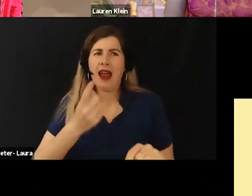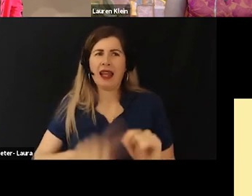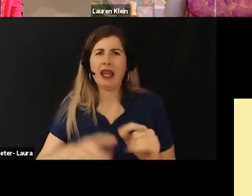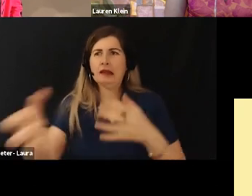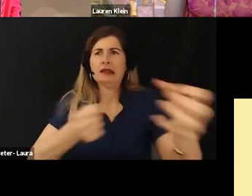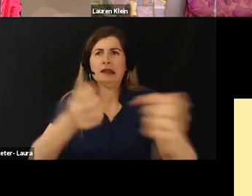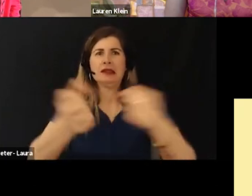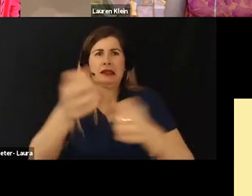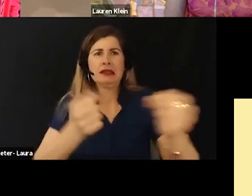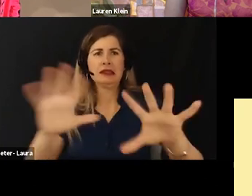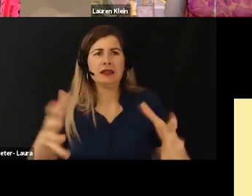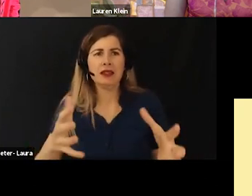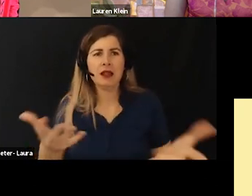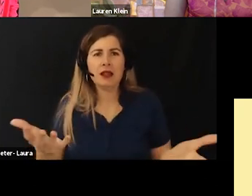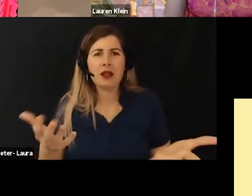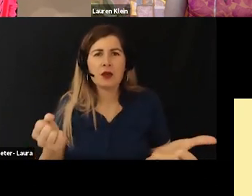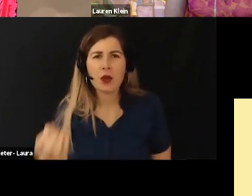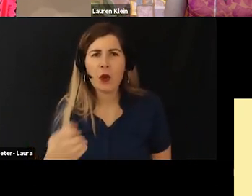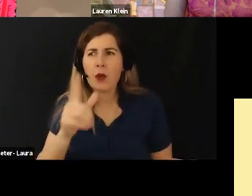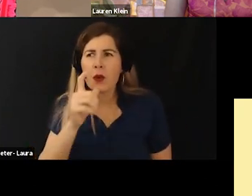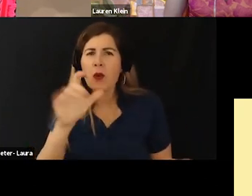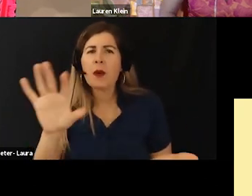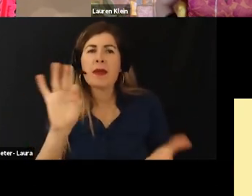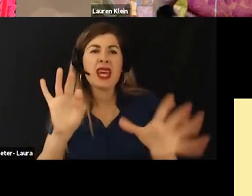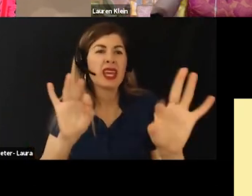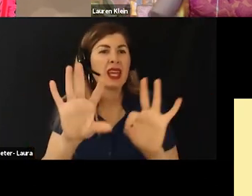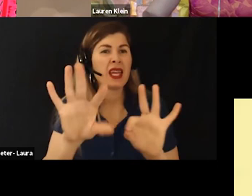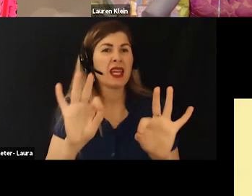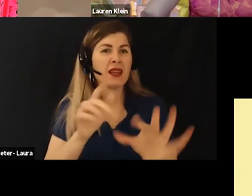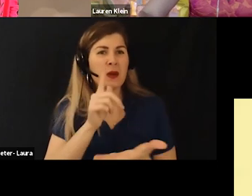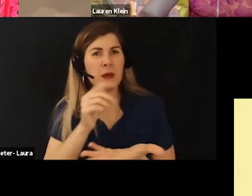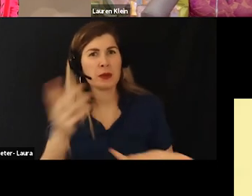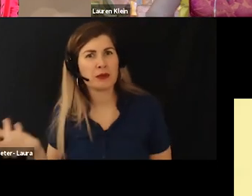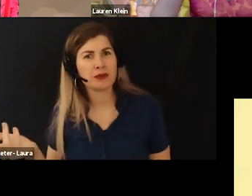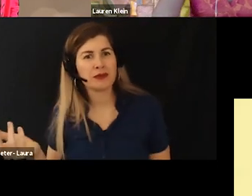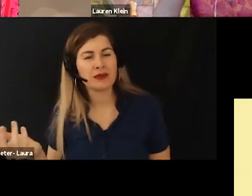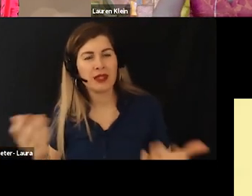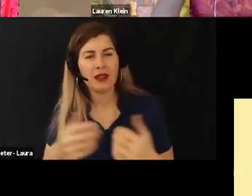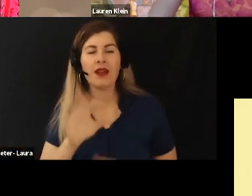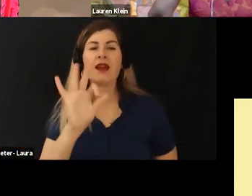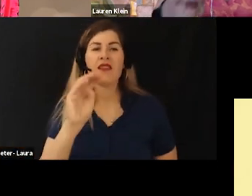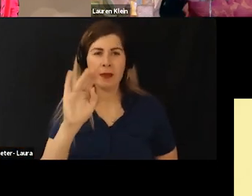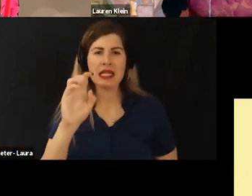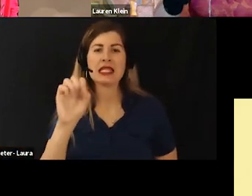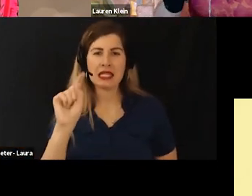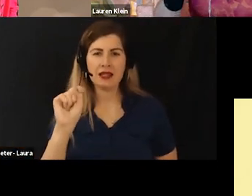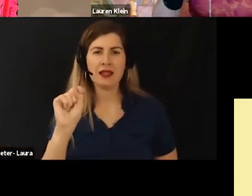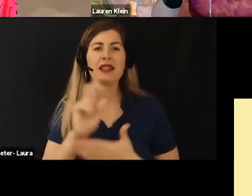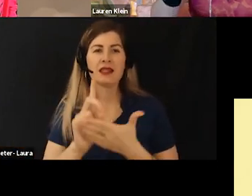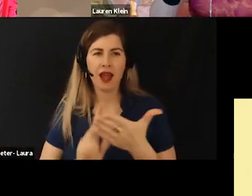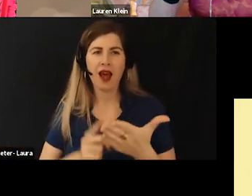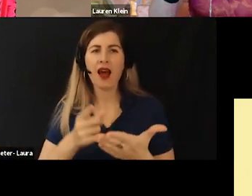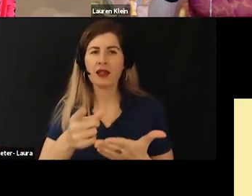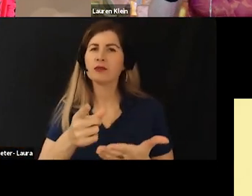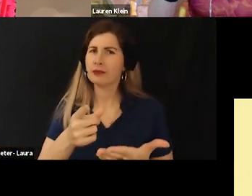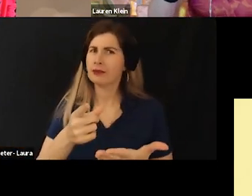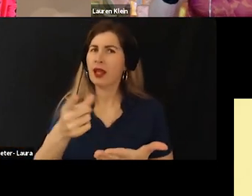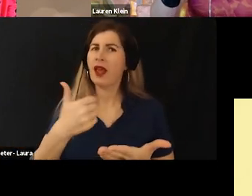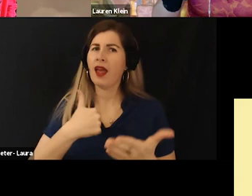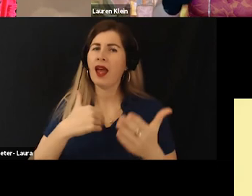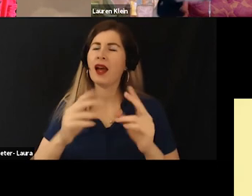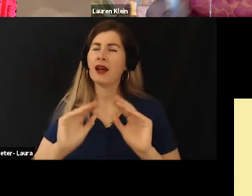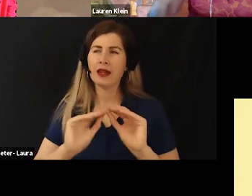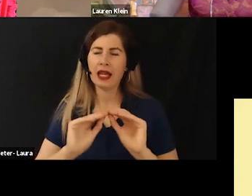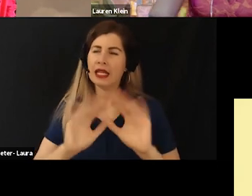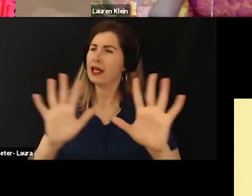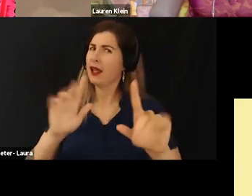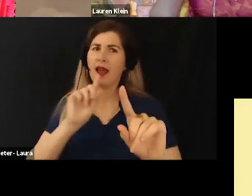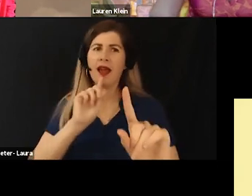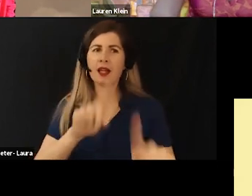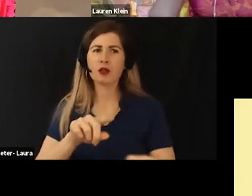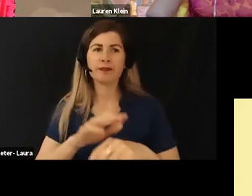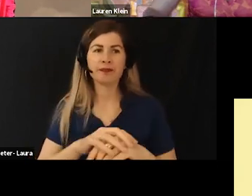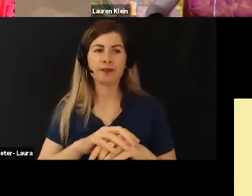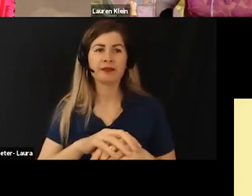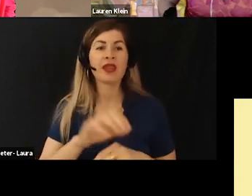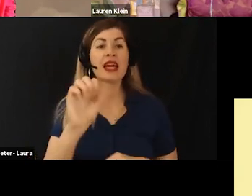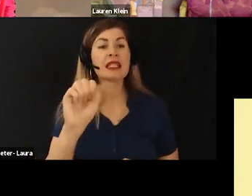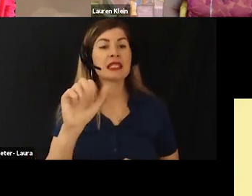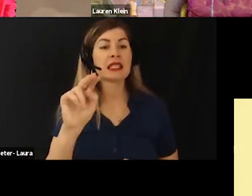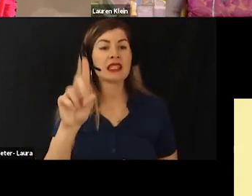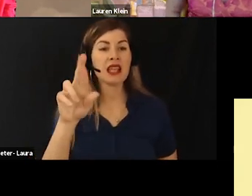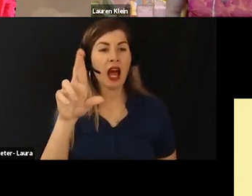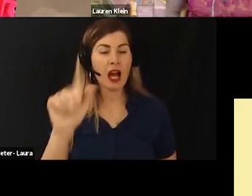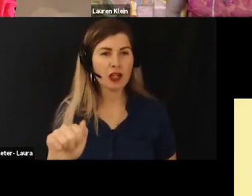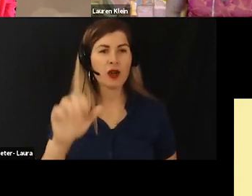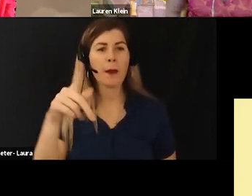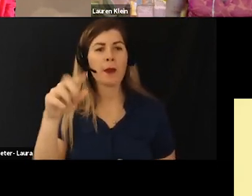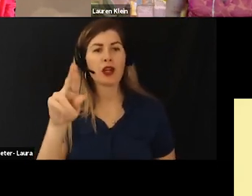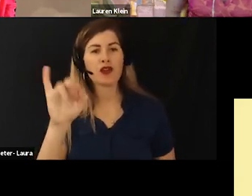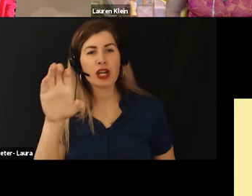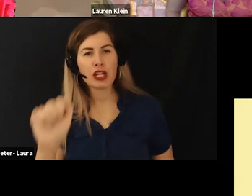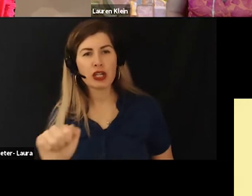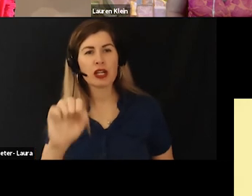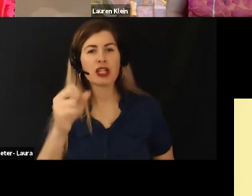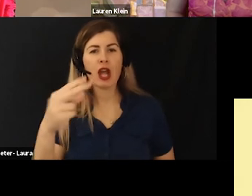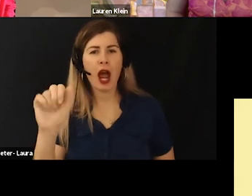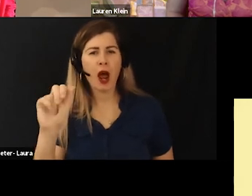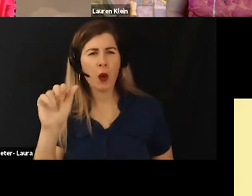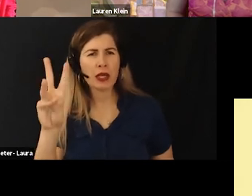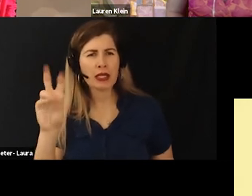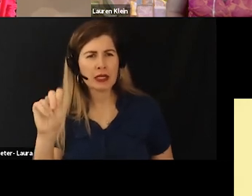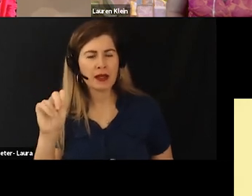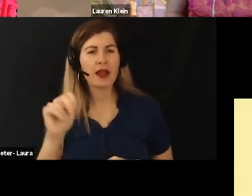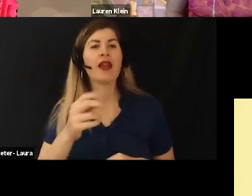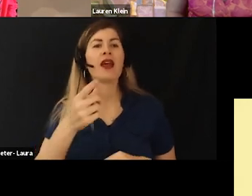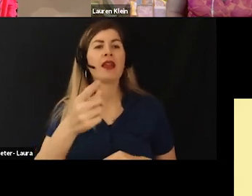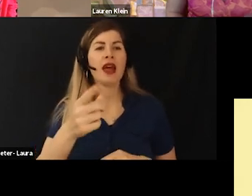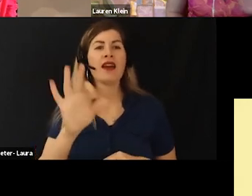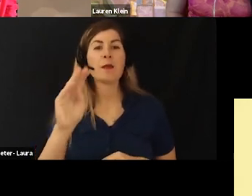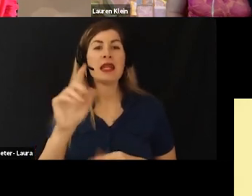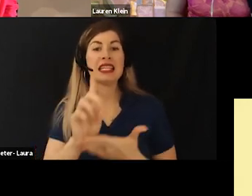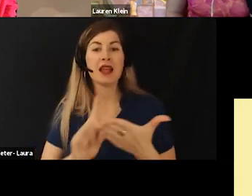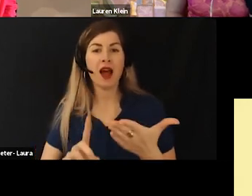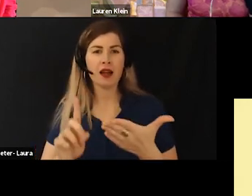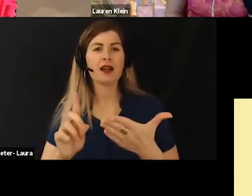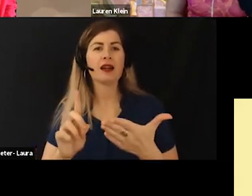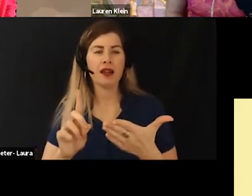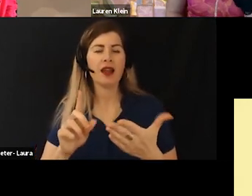So whose voices do we prioritize and feminist design has a really clear answer to this question. And so, following the work of Sandra Harding Patricia Collins show embark so a feminist design perspective, takes power into account, meaning it like it uses